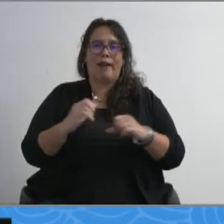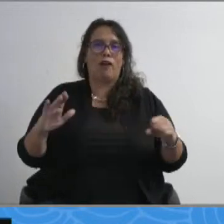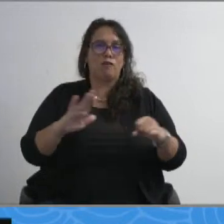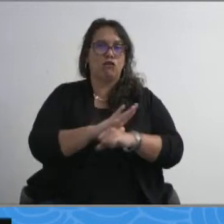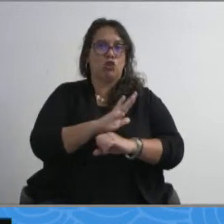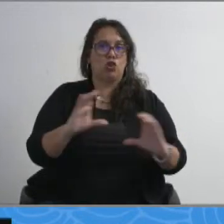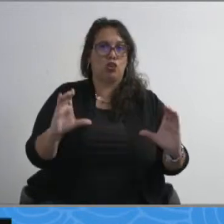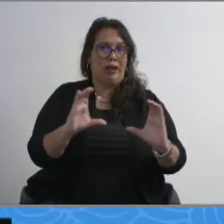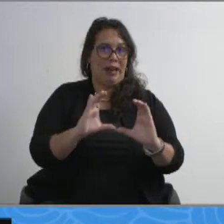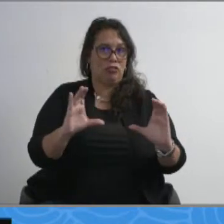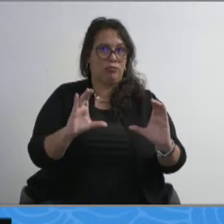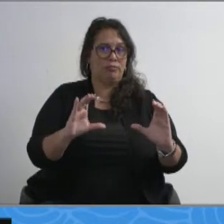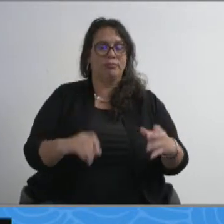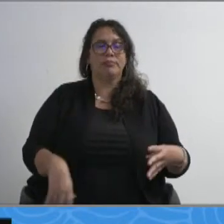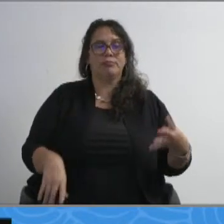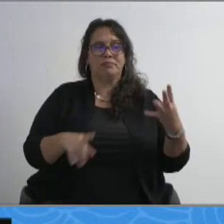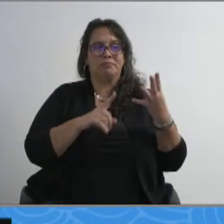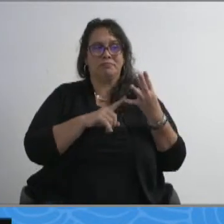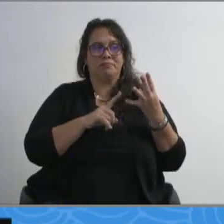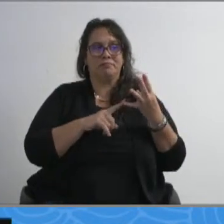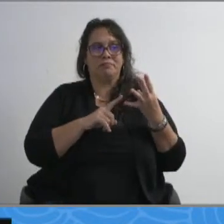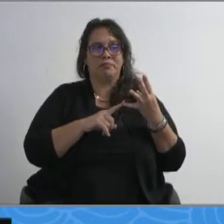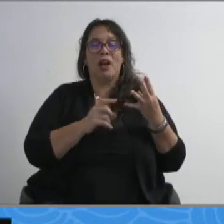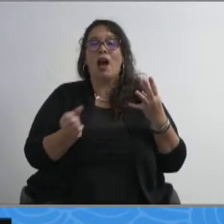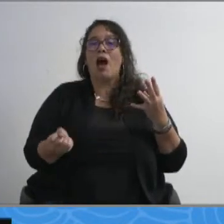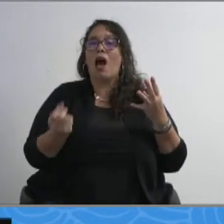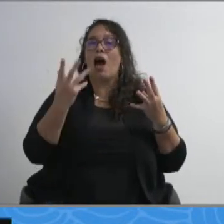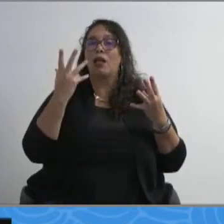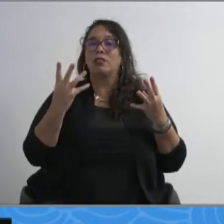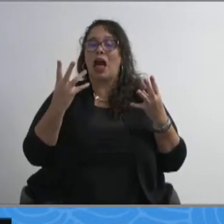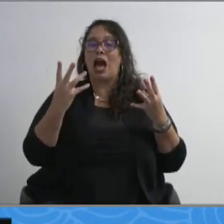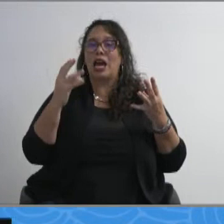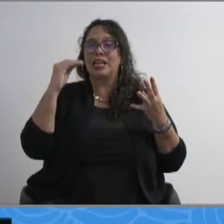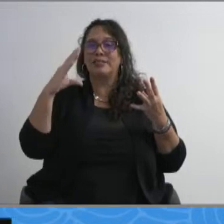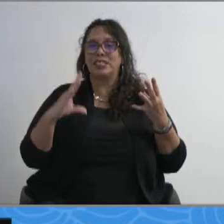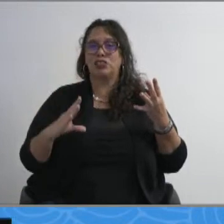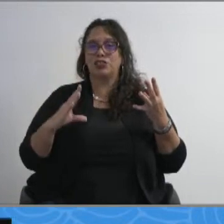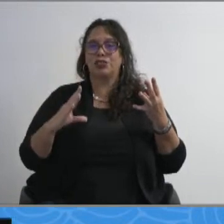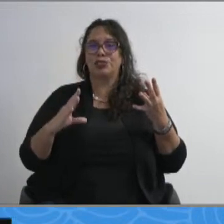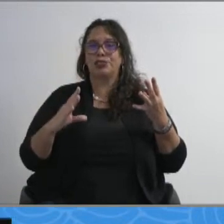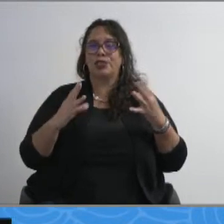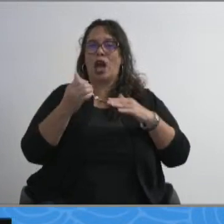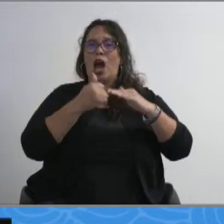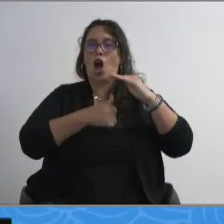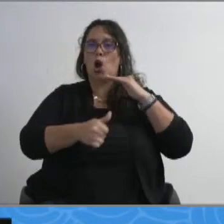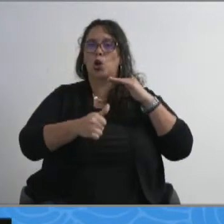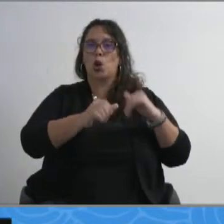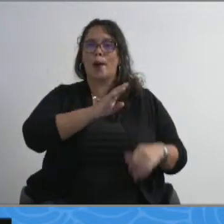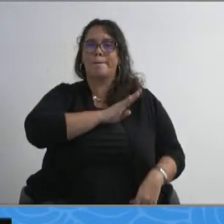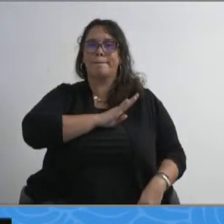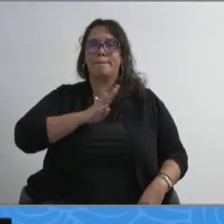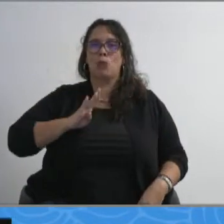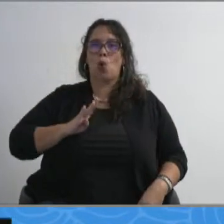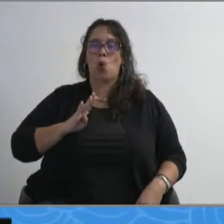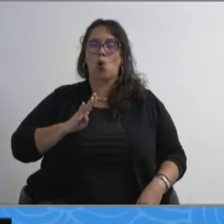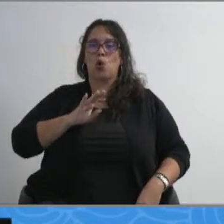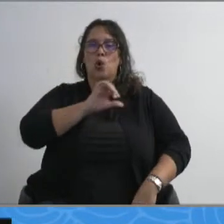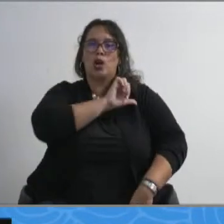But the last one is we do have a lot of teachers under a board authorization, which is a local authorization.